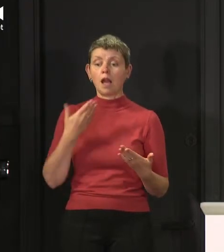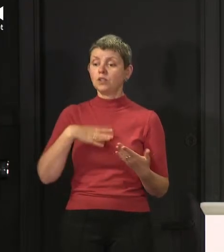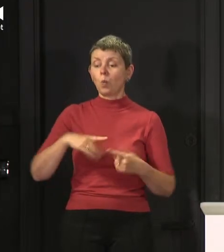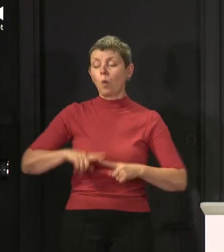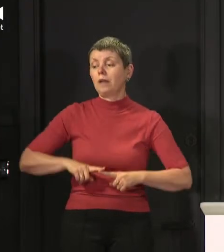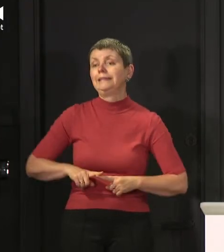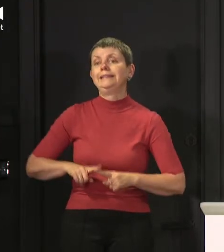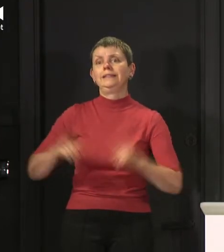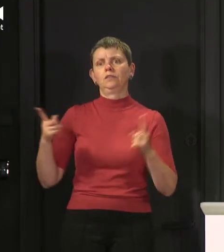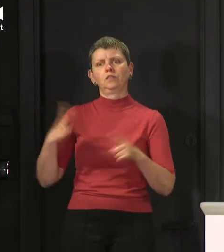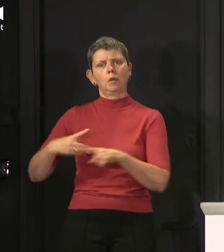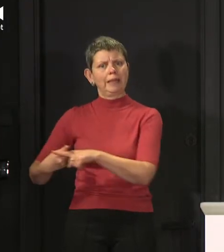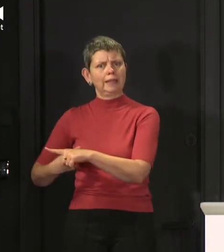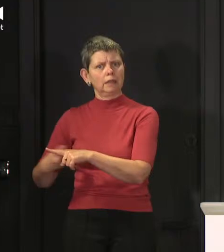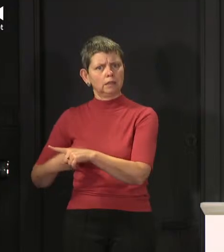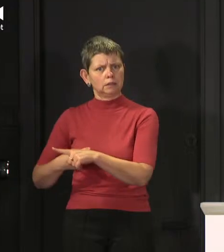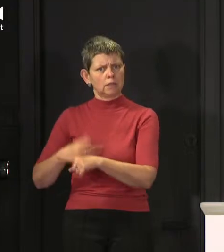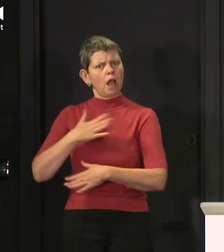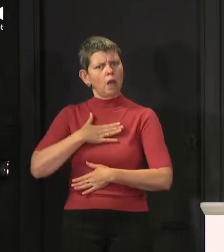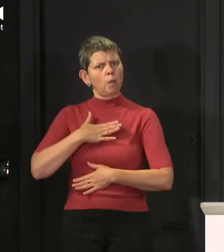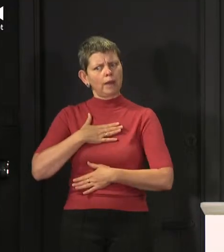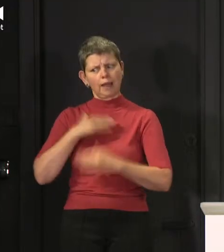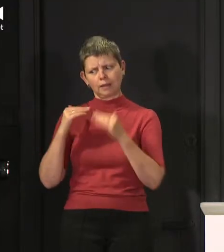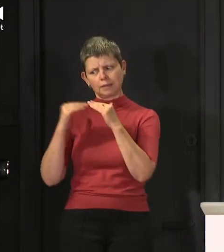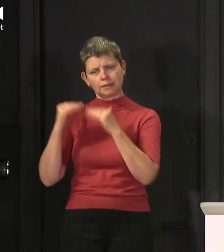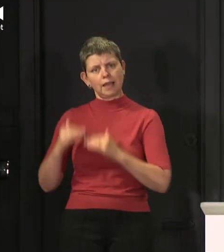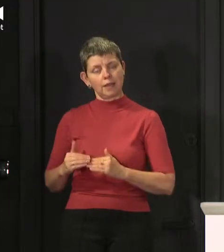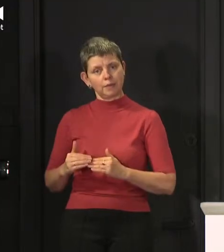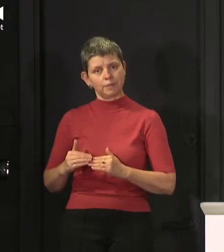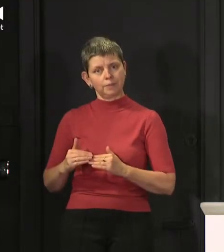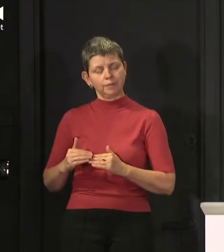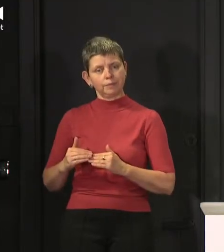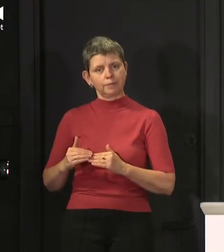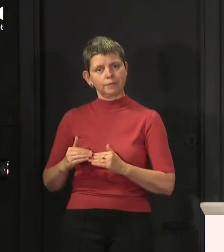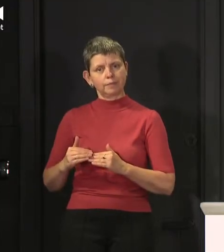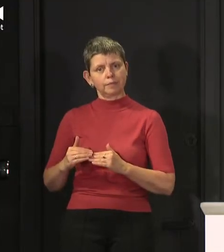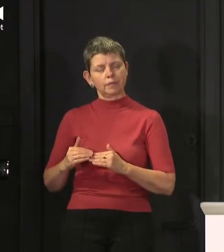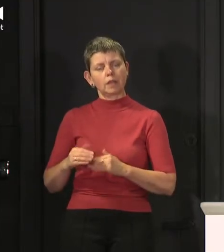I want to align as much as possible, but I want to make sure the decisions I take are